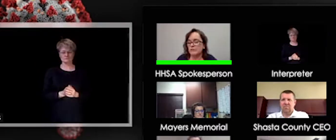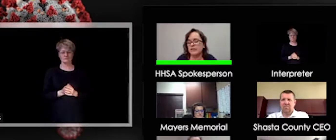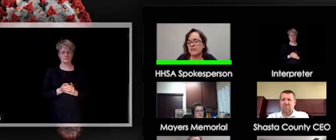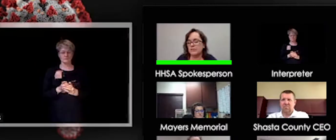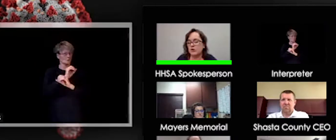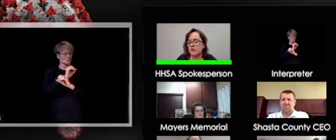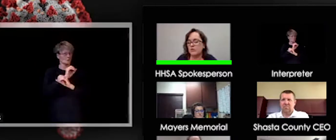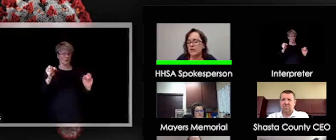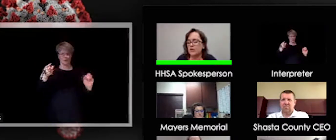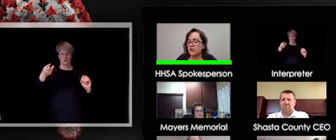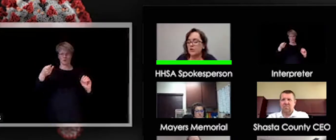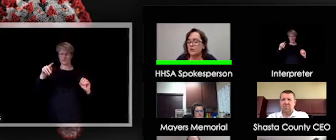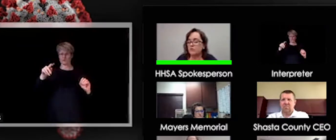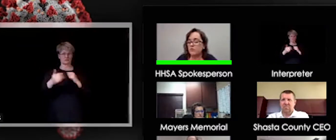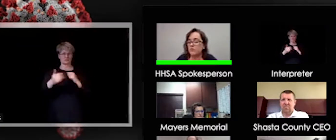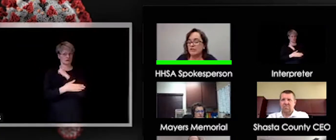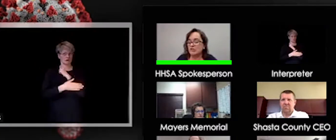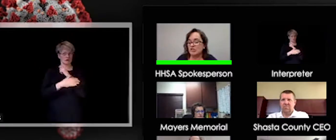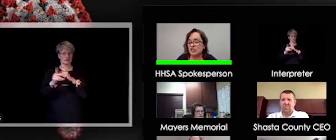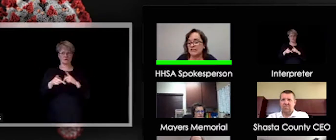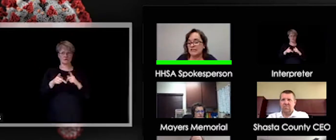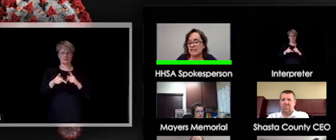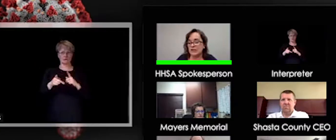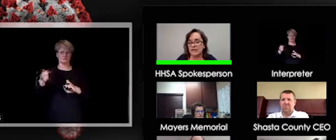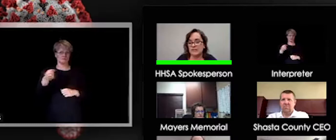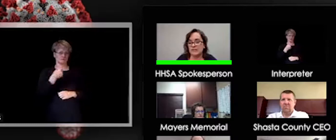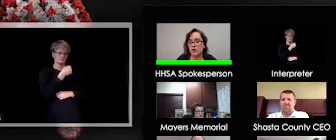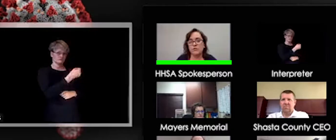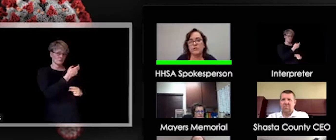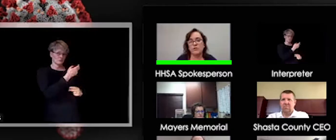who are hospitalized with COVID-19. We do have one non-Shasta County resident. Over